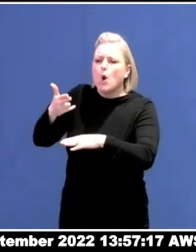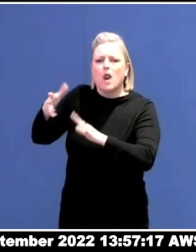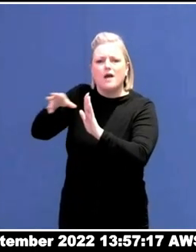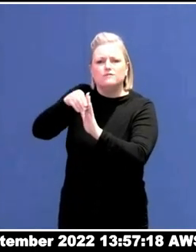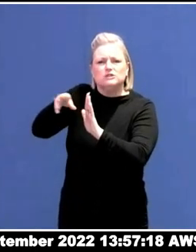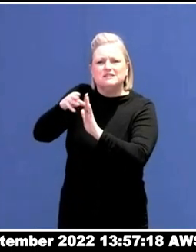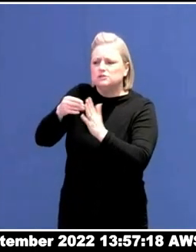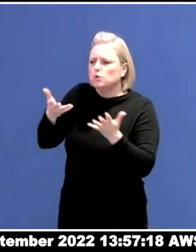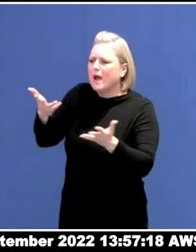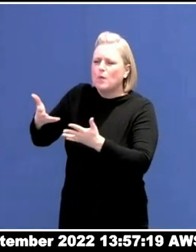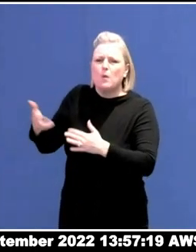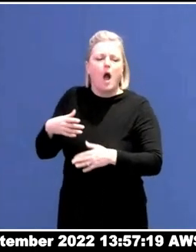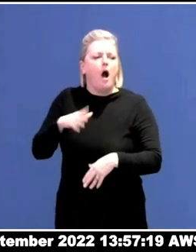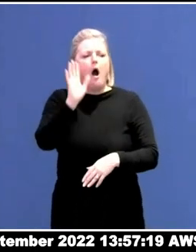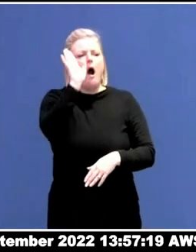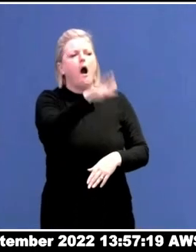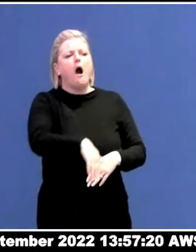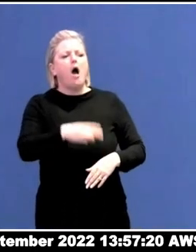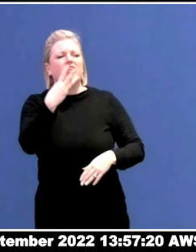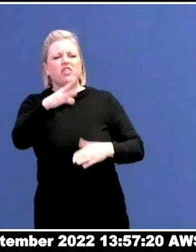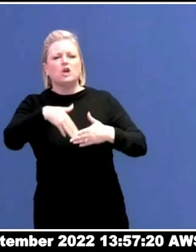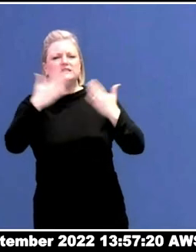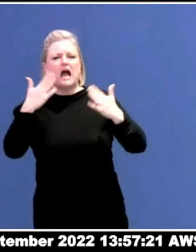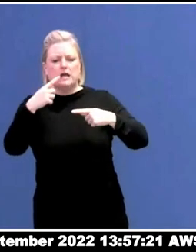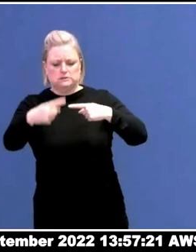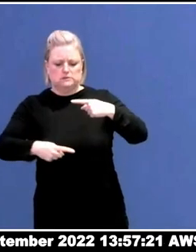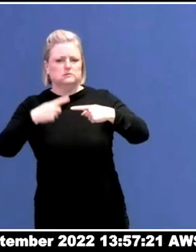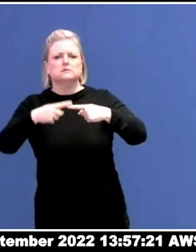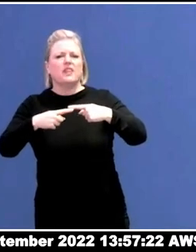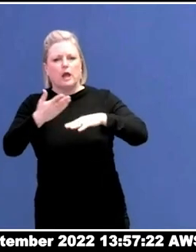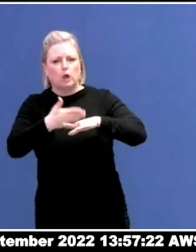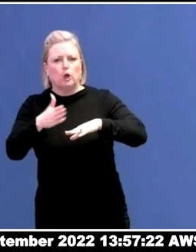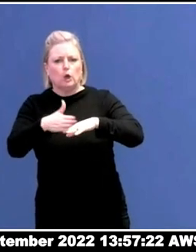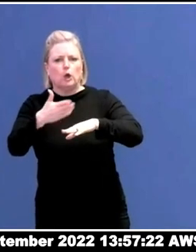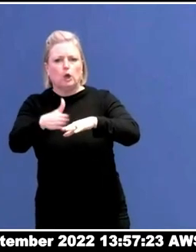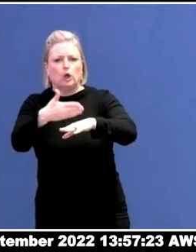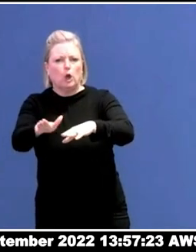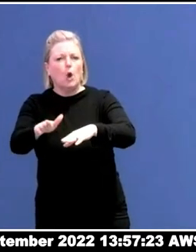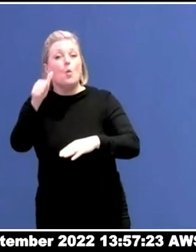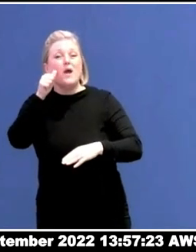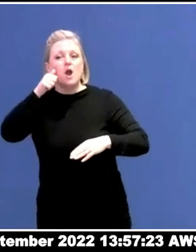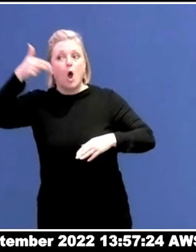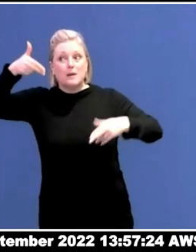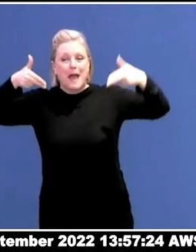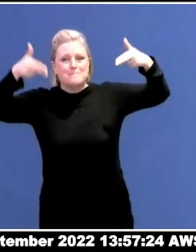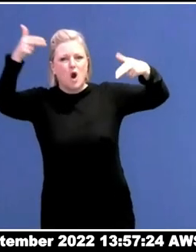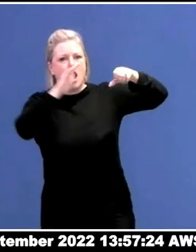That's the - that's the situation. Guards cover up cameras whenever they are about to assault someone.